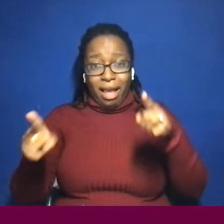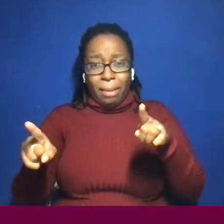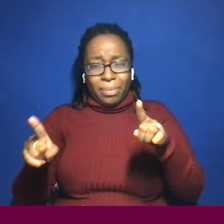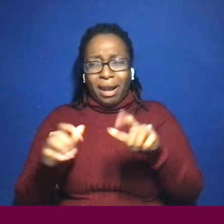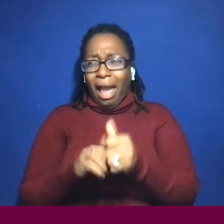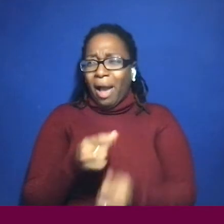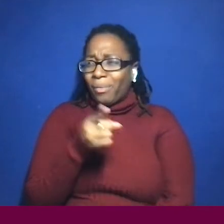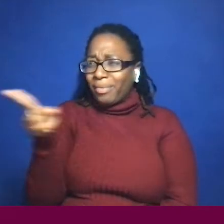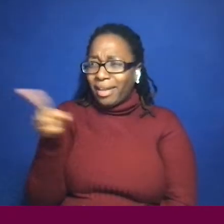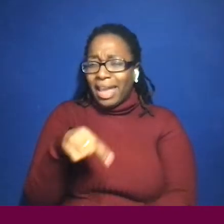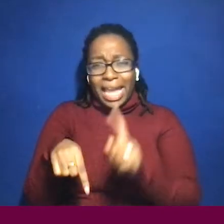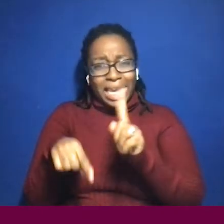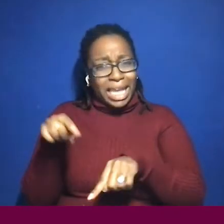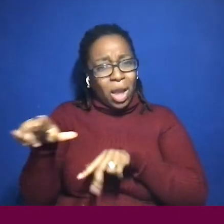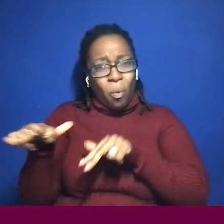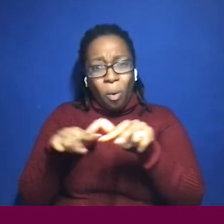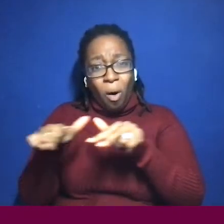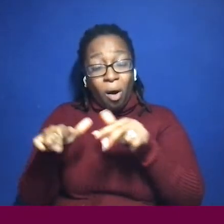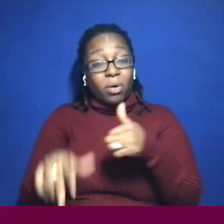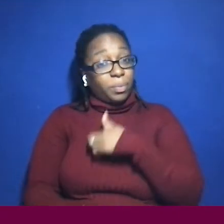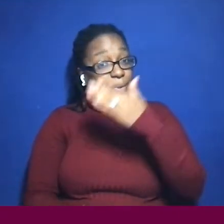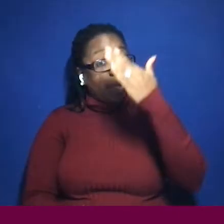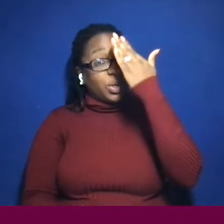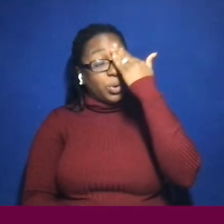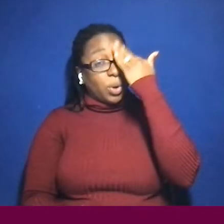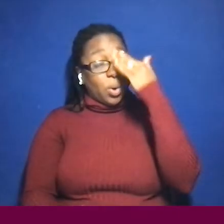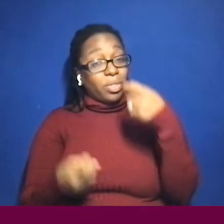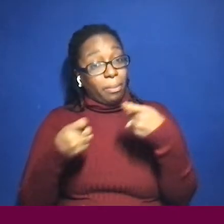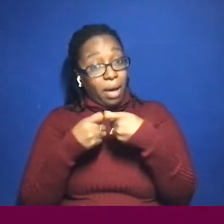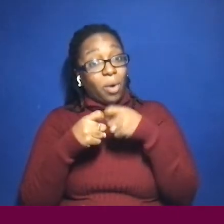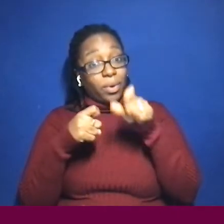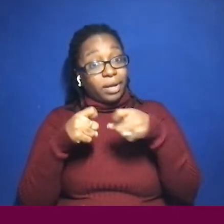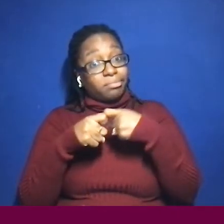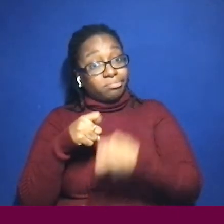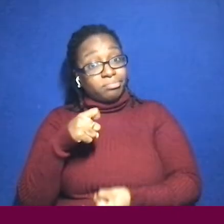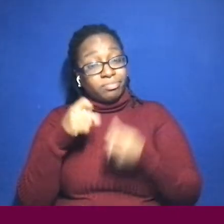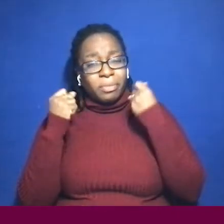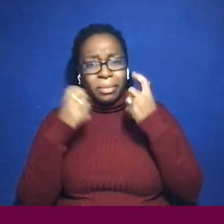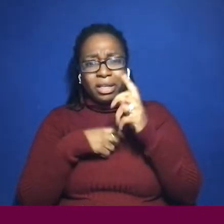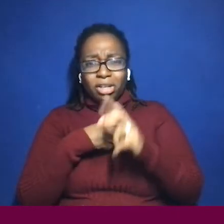we all know, the power fails for many reasons. And I'm sure many listeners have thought about